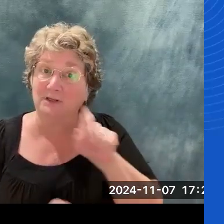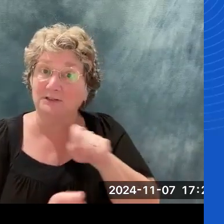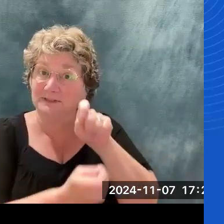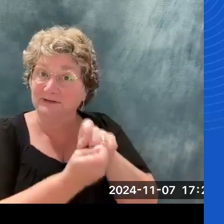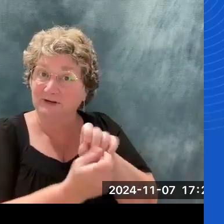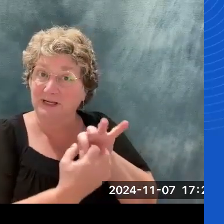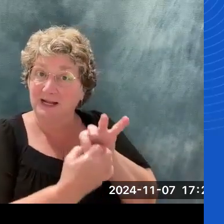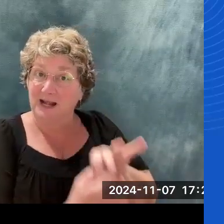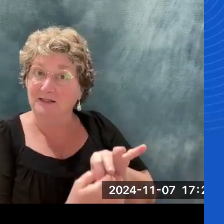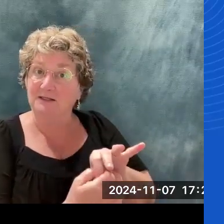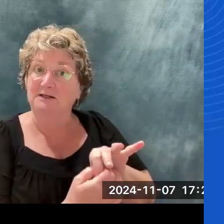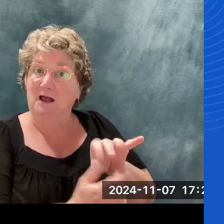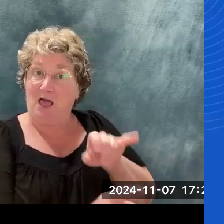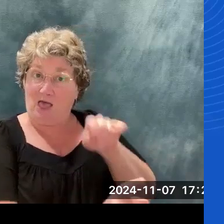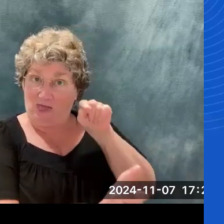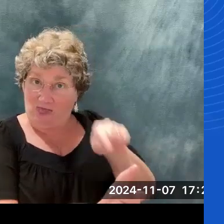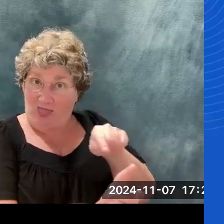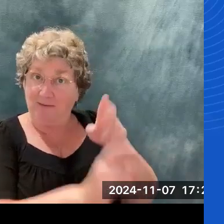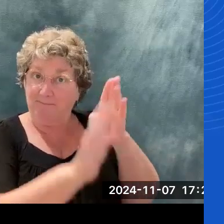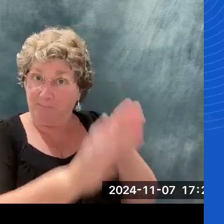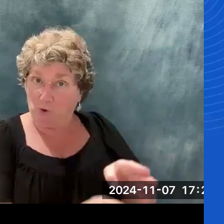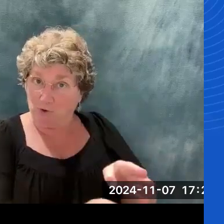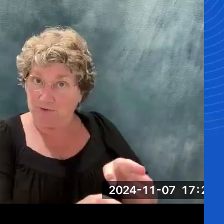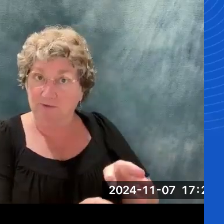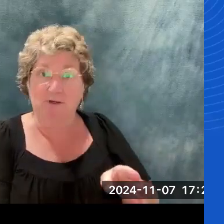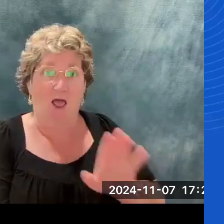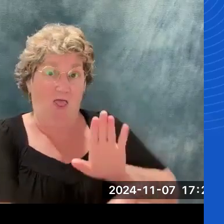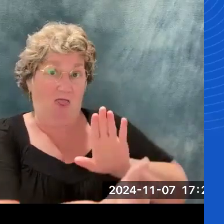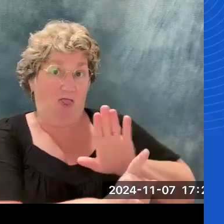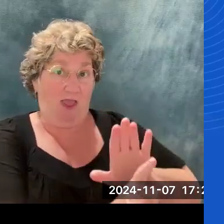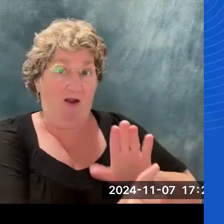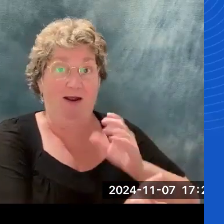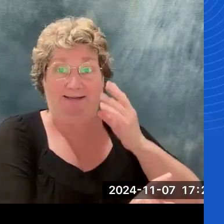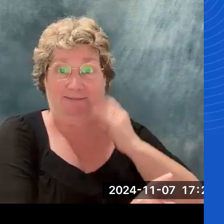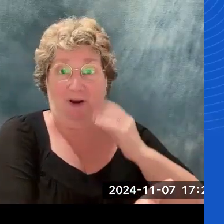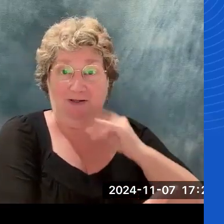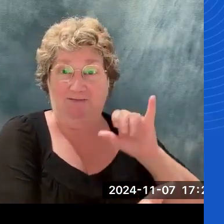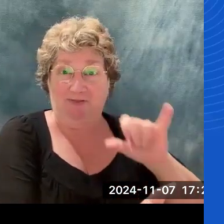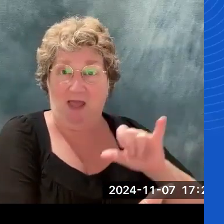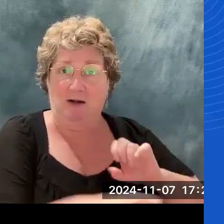distress might be different than somebody else, but that feeling of pain and distress